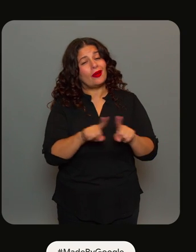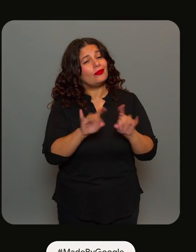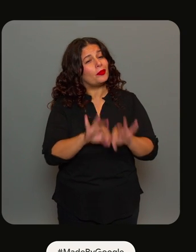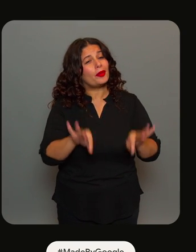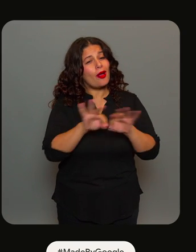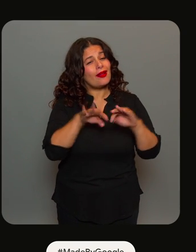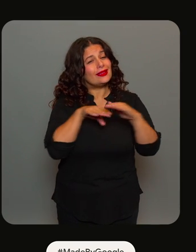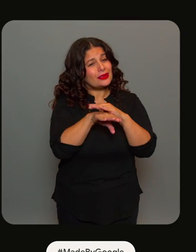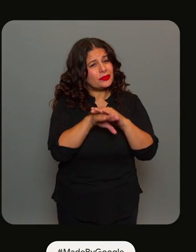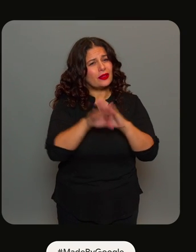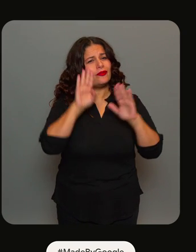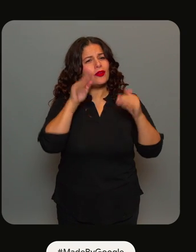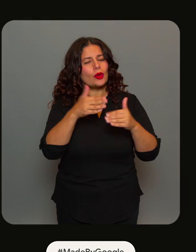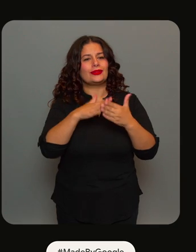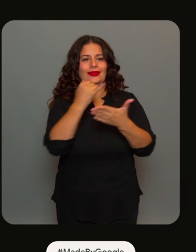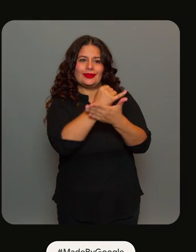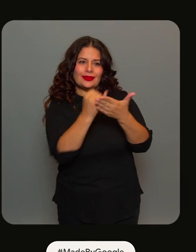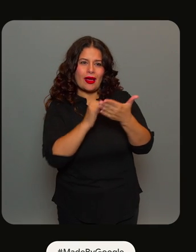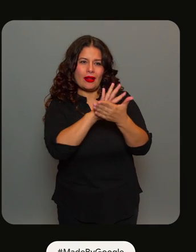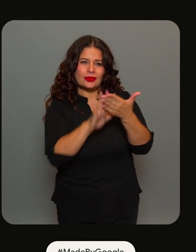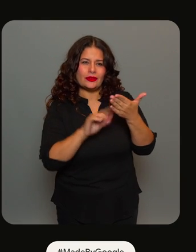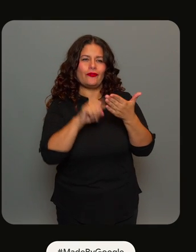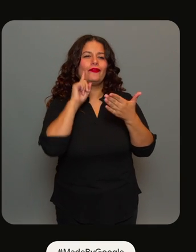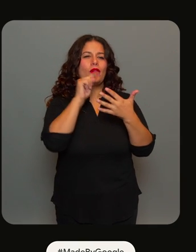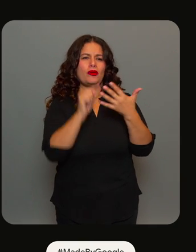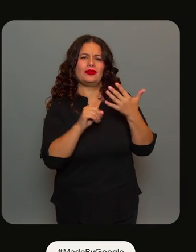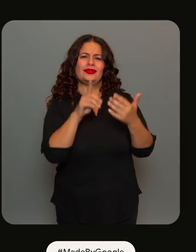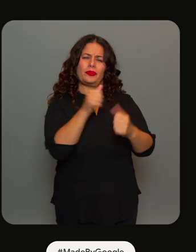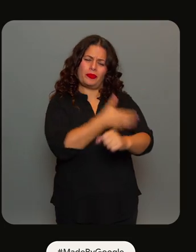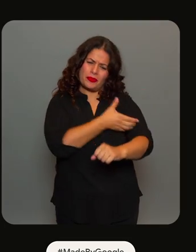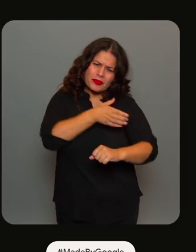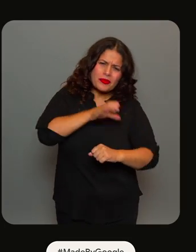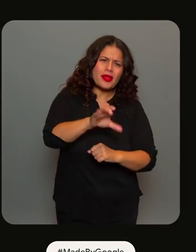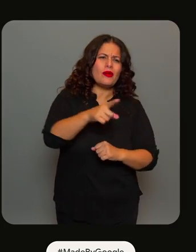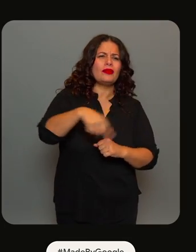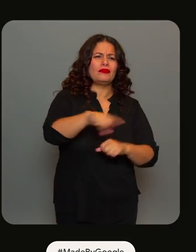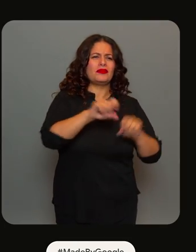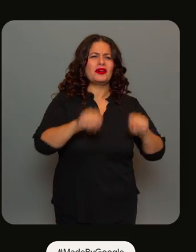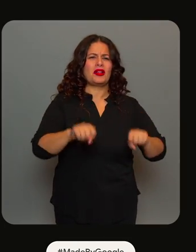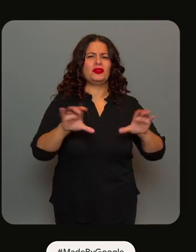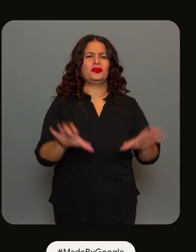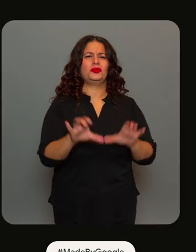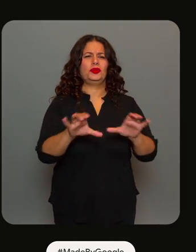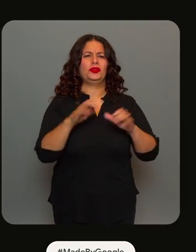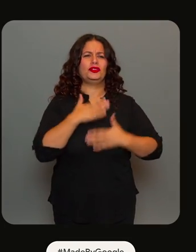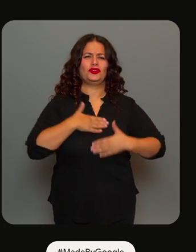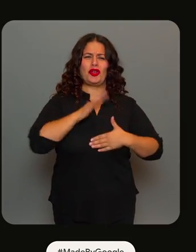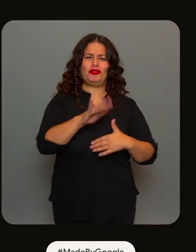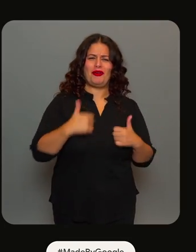designing things to make disabled people function, but also empower them to have fun in life again.